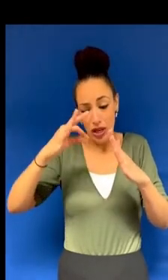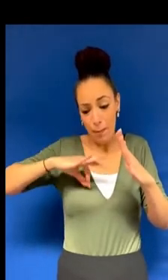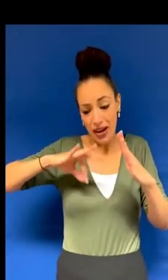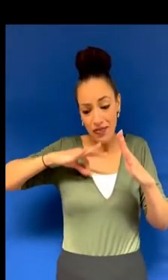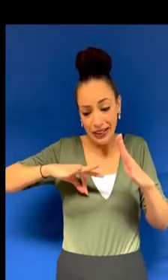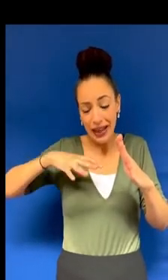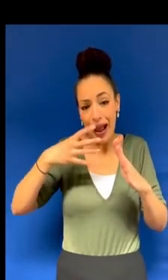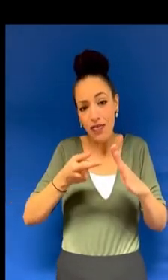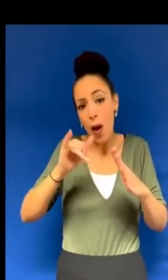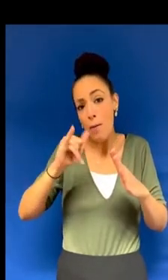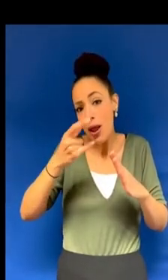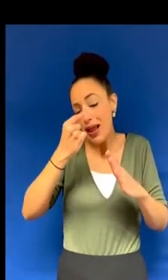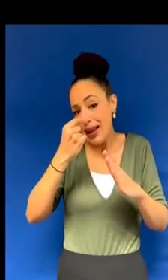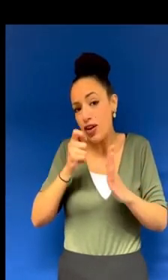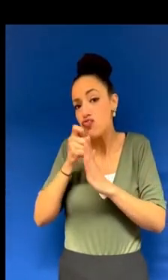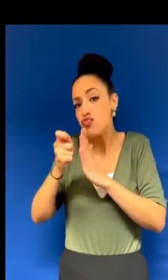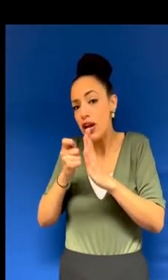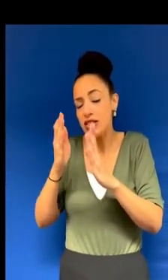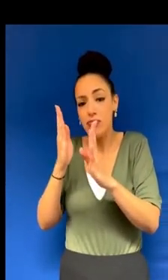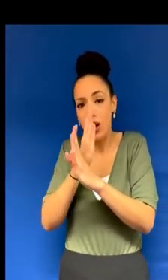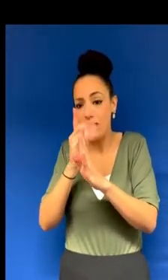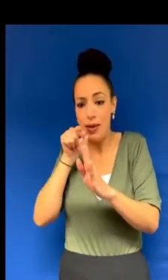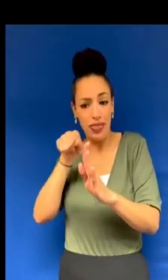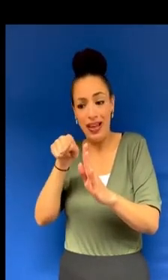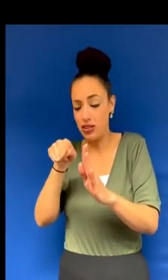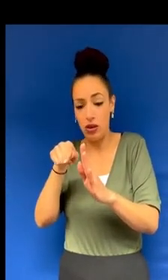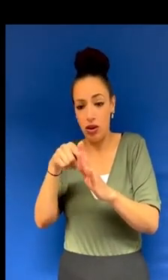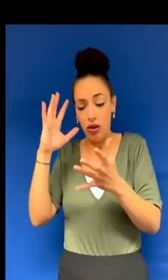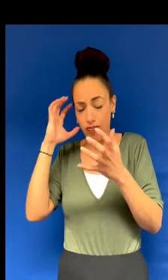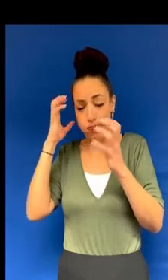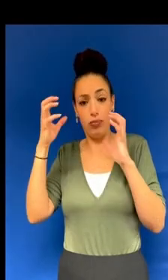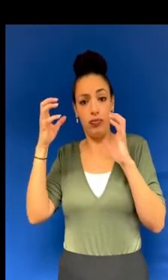a decent enough job and the majority of your wages goes to rent, or if you have housing benefit, then